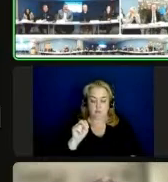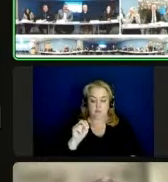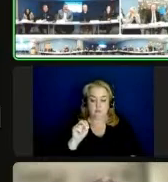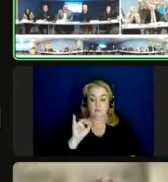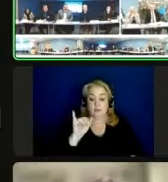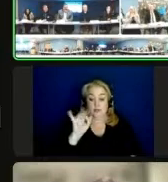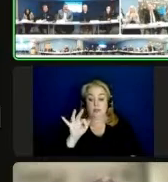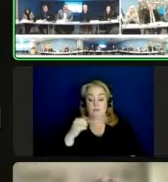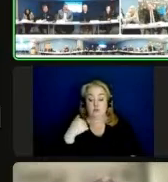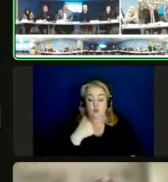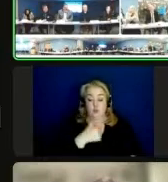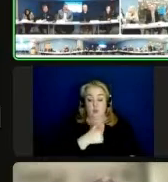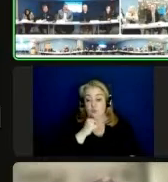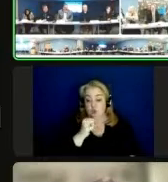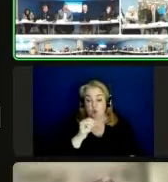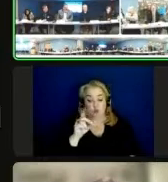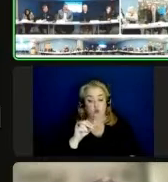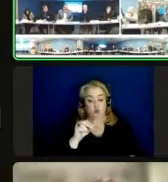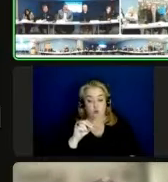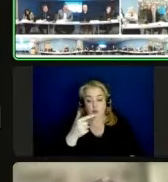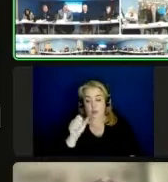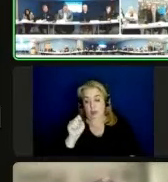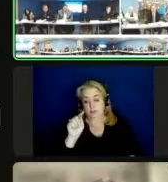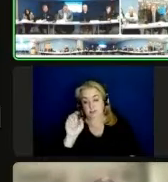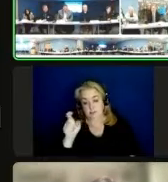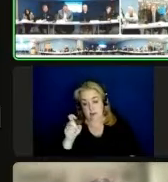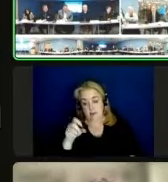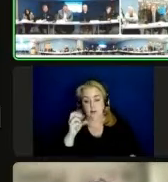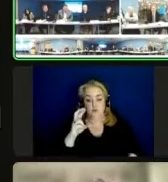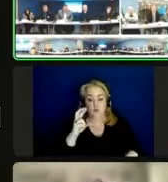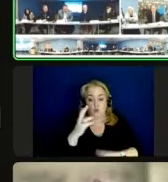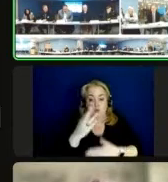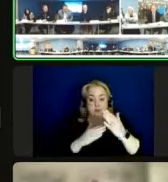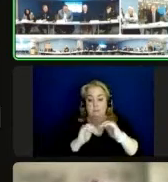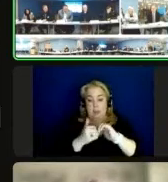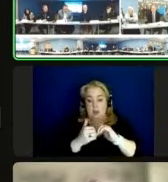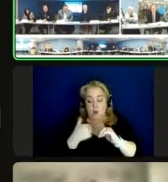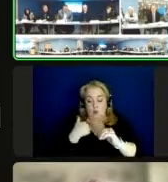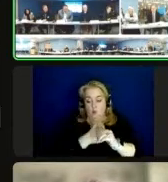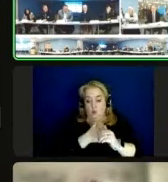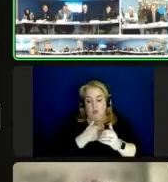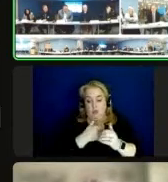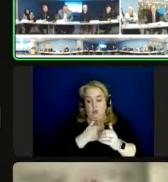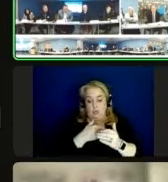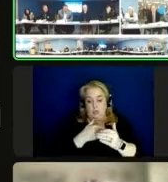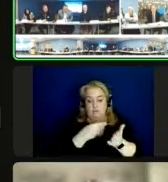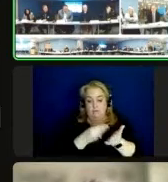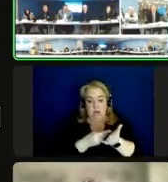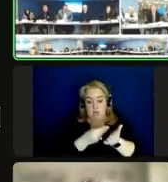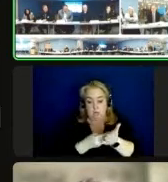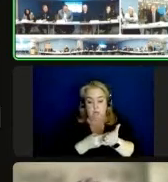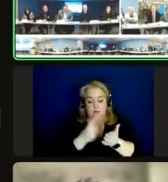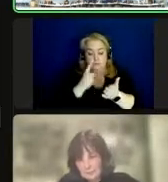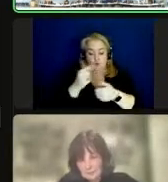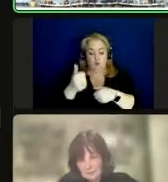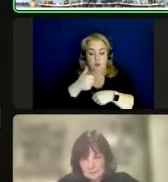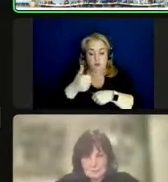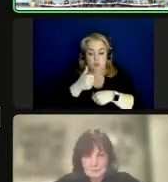FOR YOU.